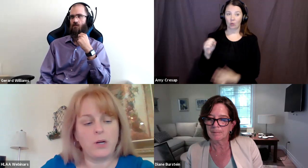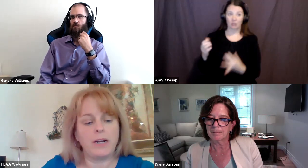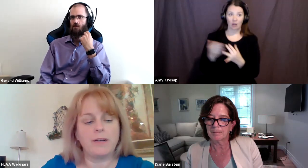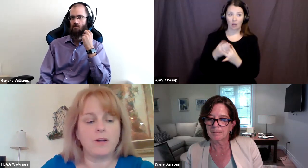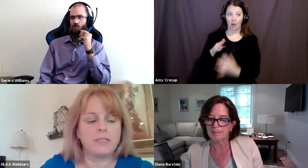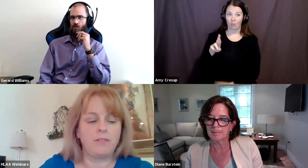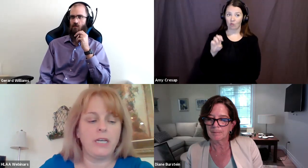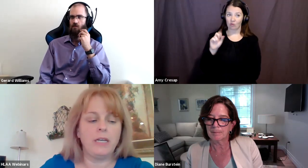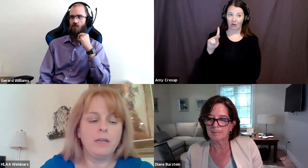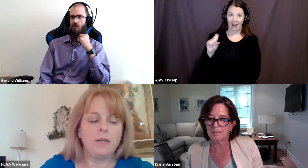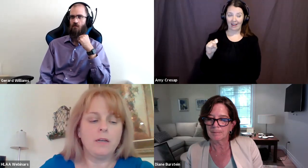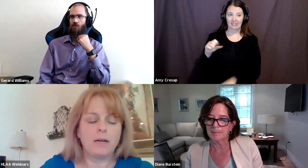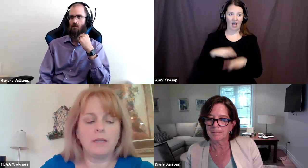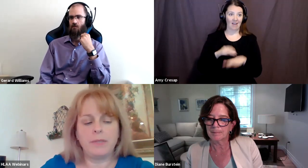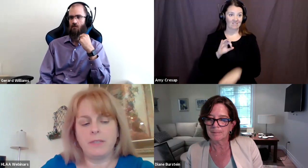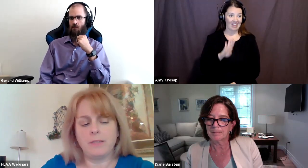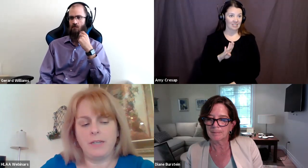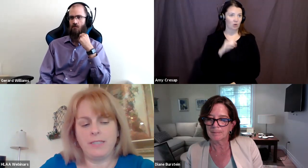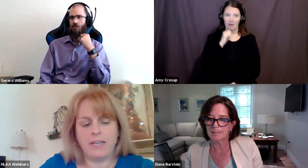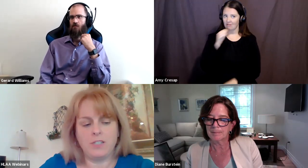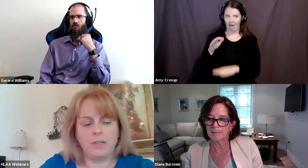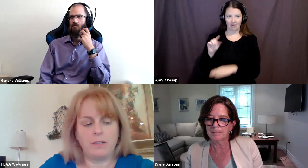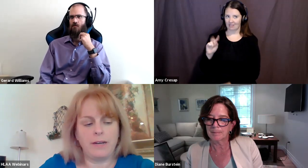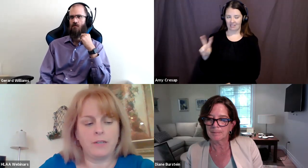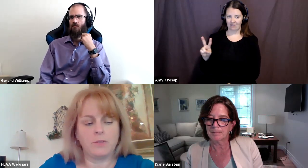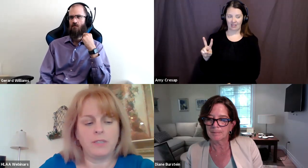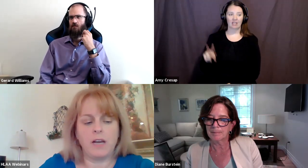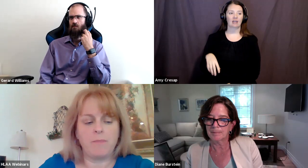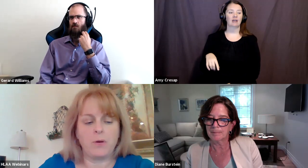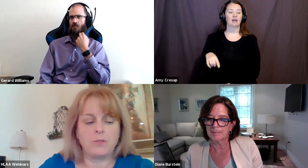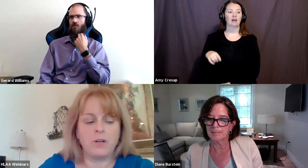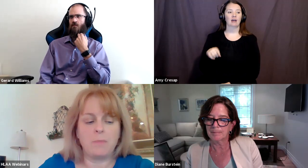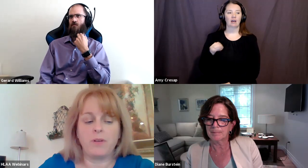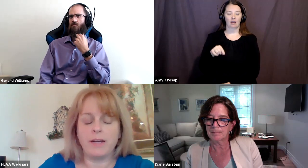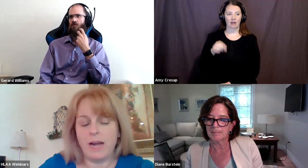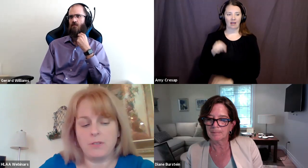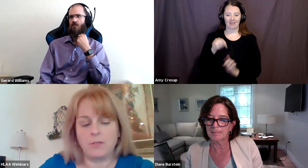not on TV, Columbia TV station that handles these live programs do not provide captions